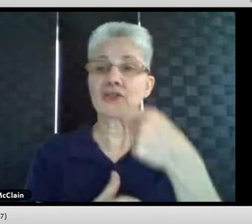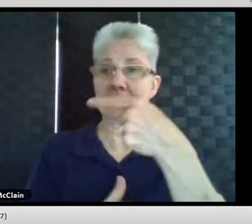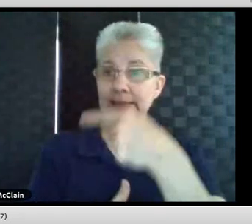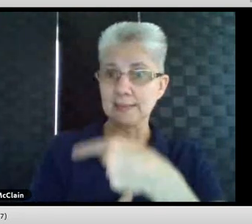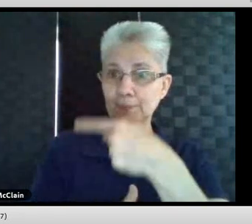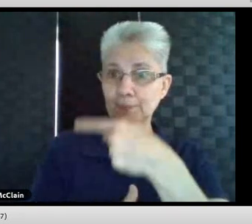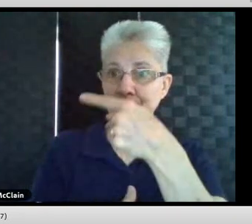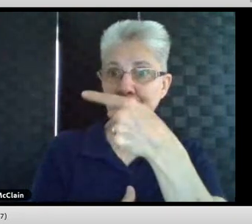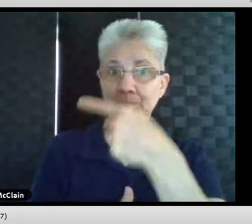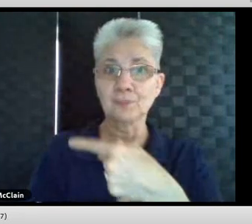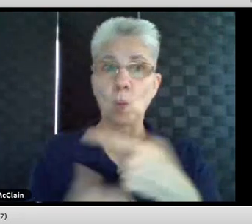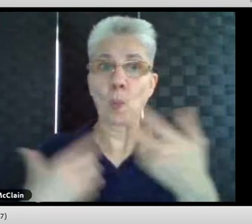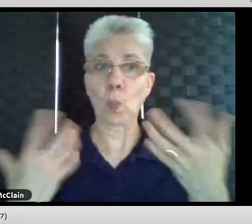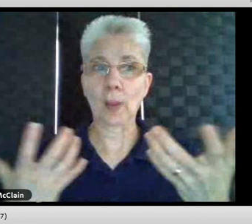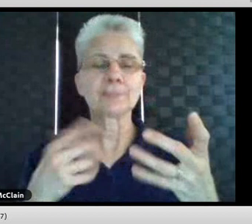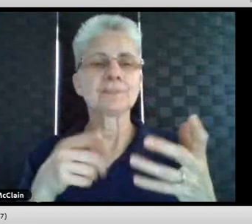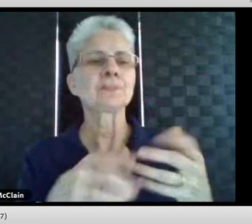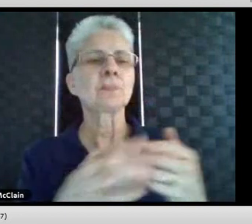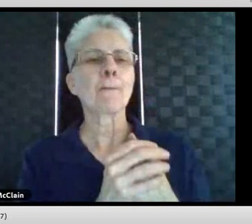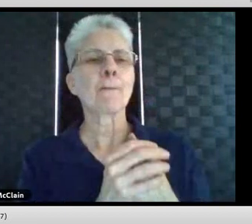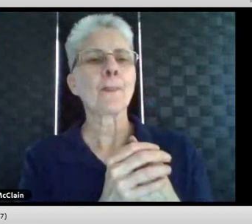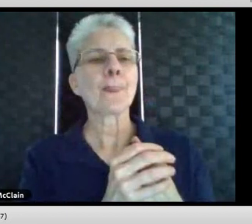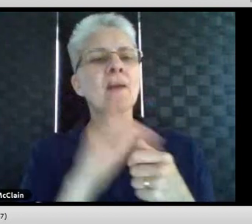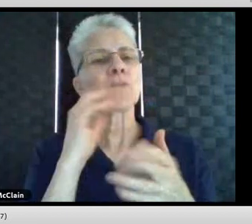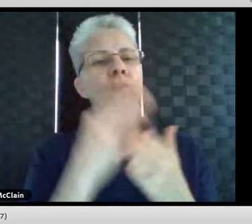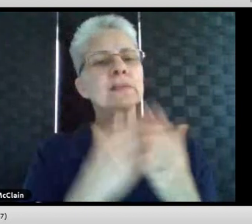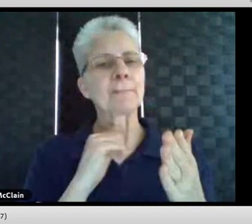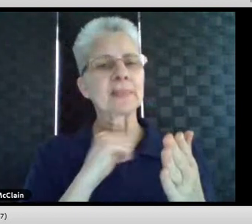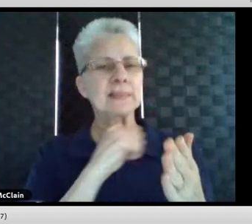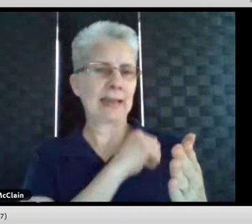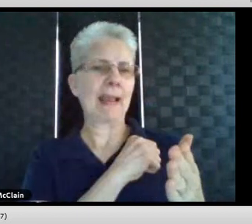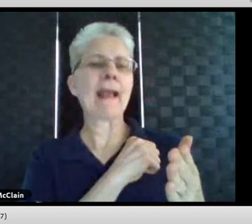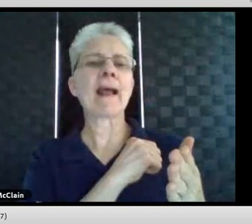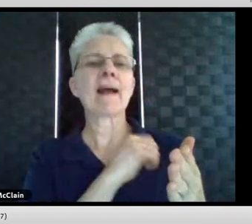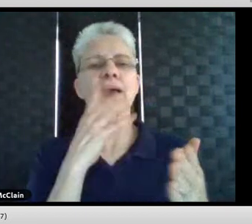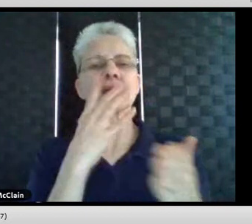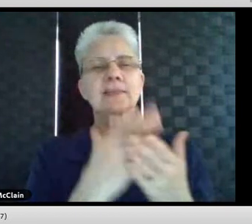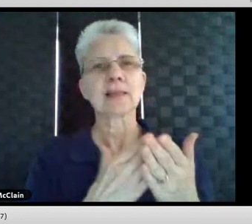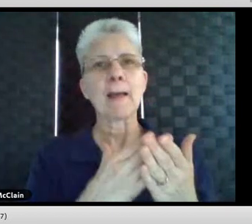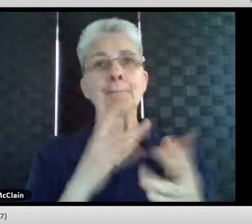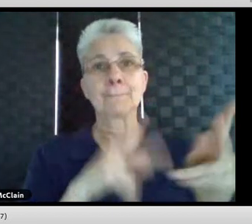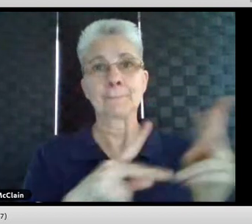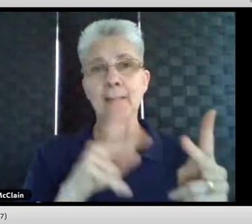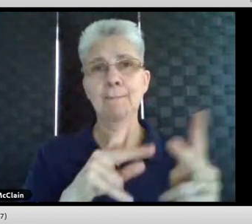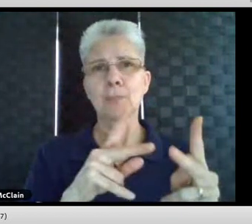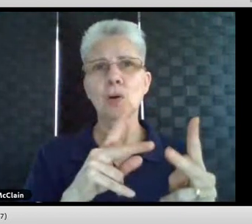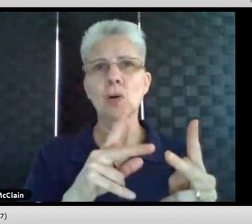What are the challenges? For some staff and some patrons, it's a high learning curve.